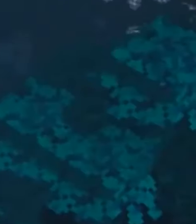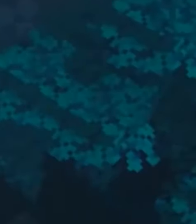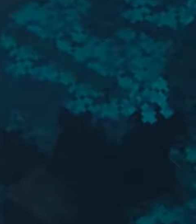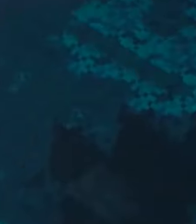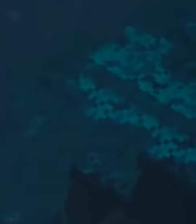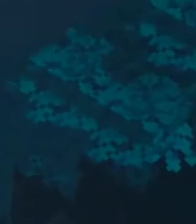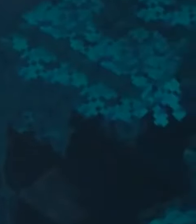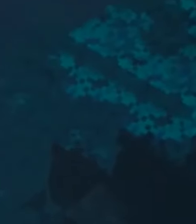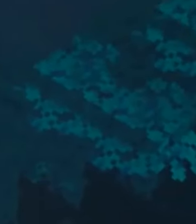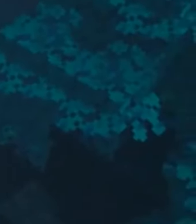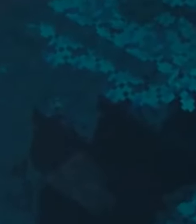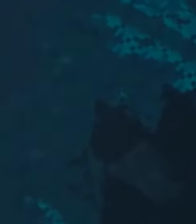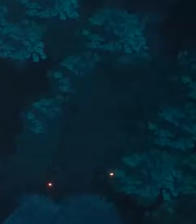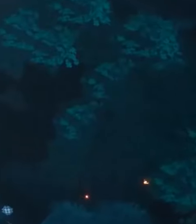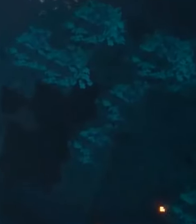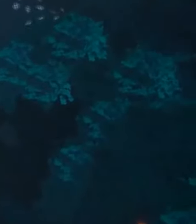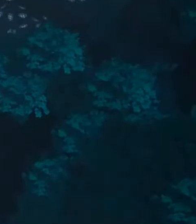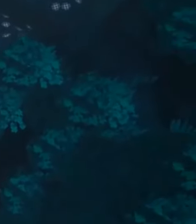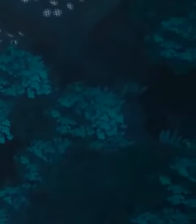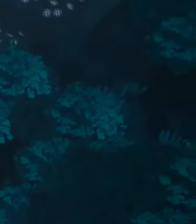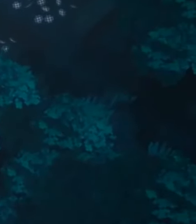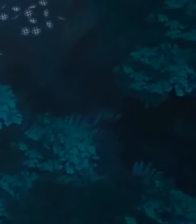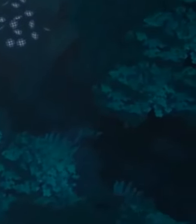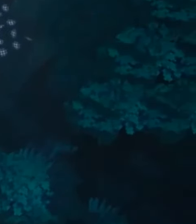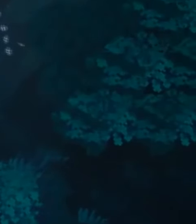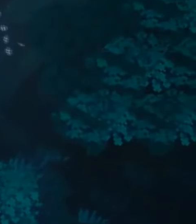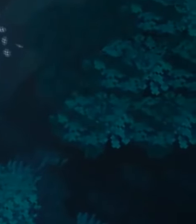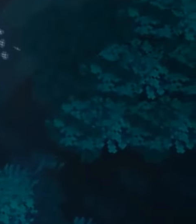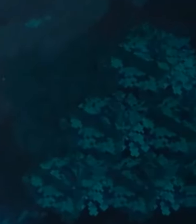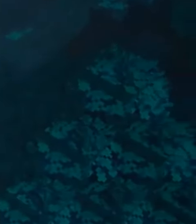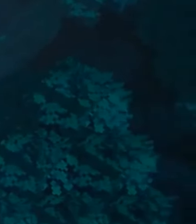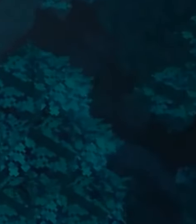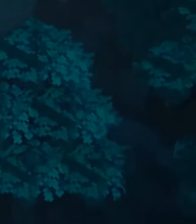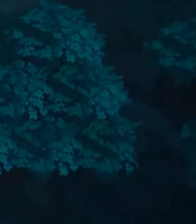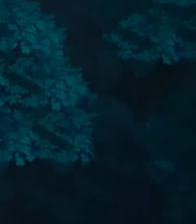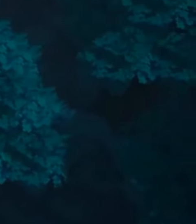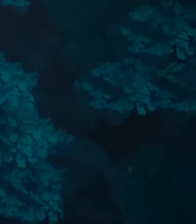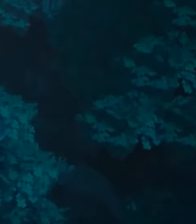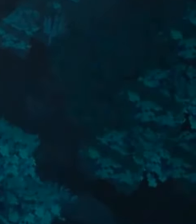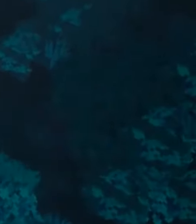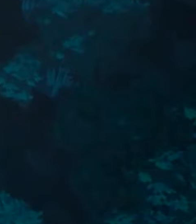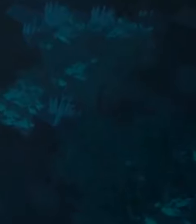I'M TAKING THIS, OKAY. WHAT DO I DO WITH IT.